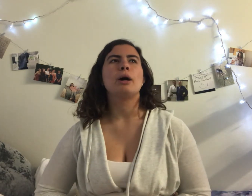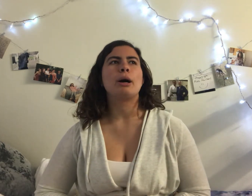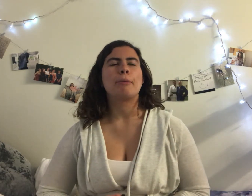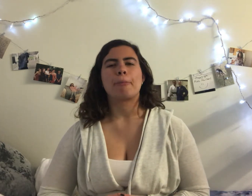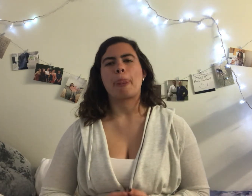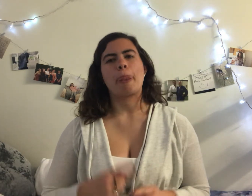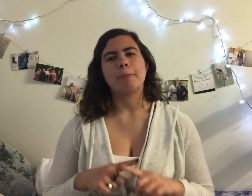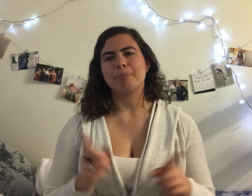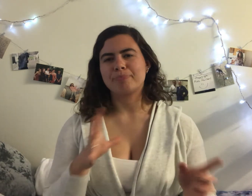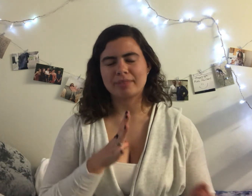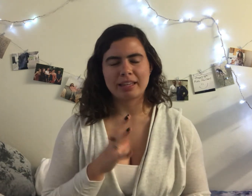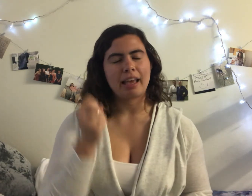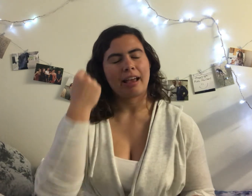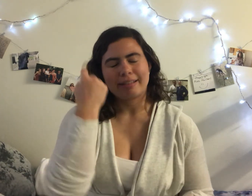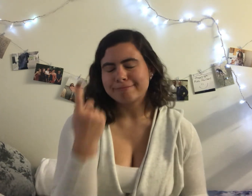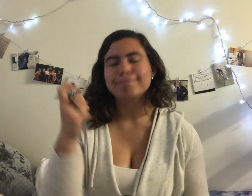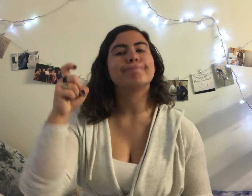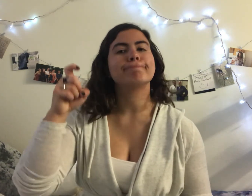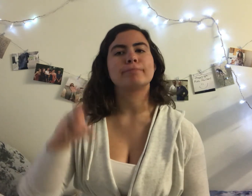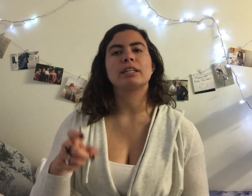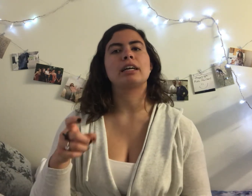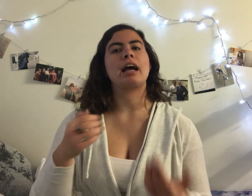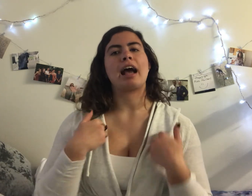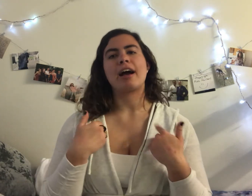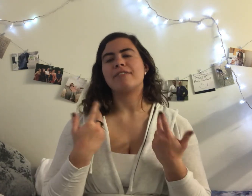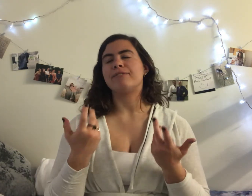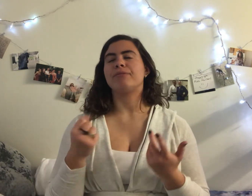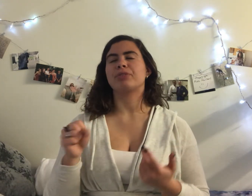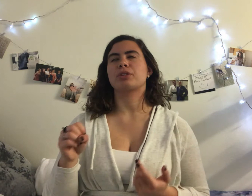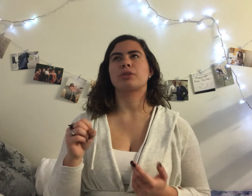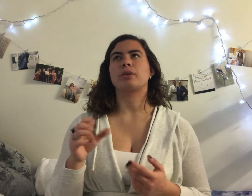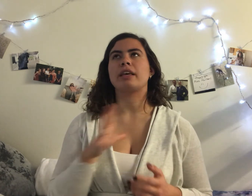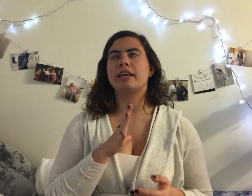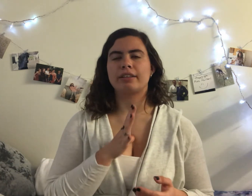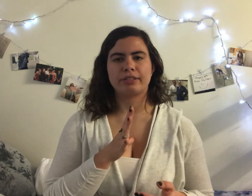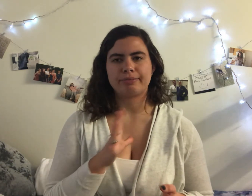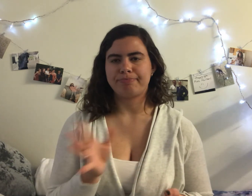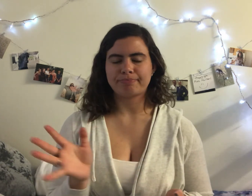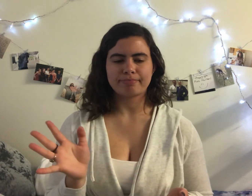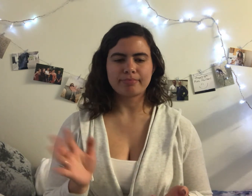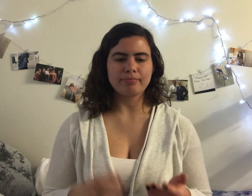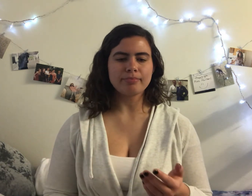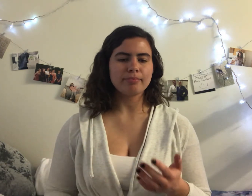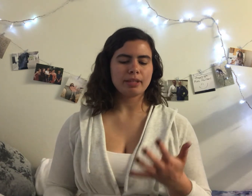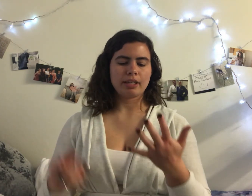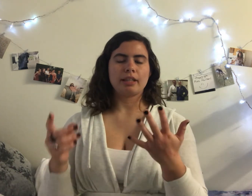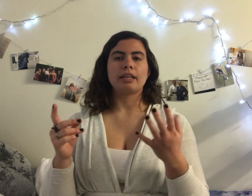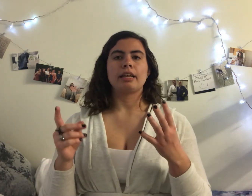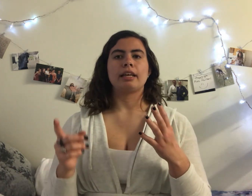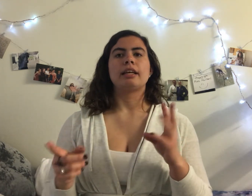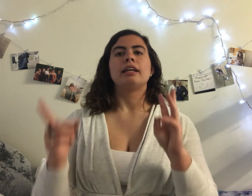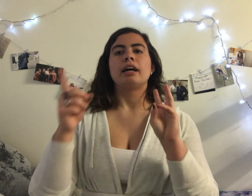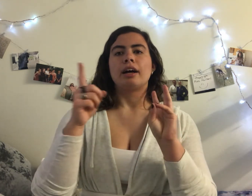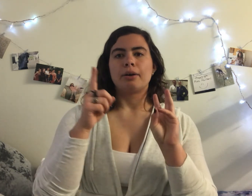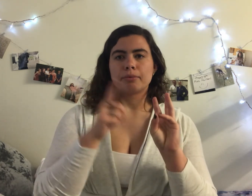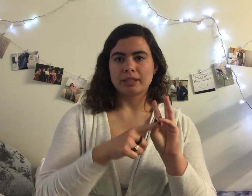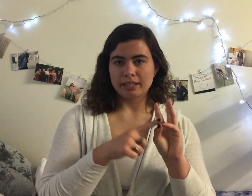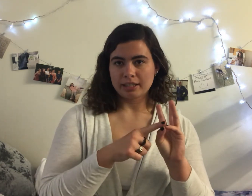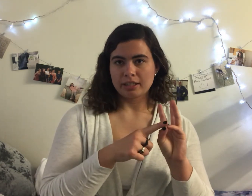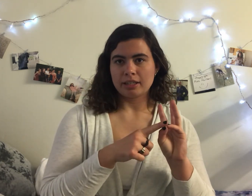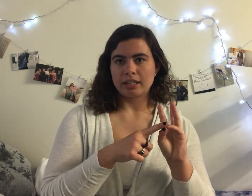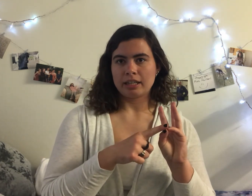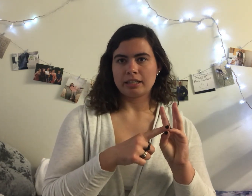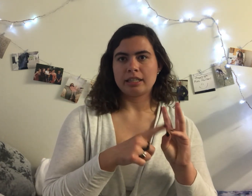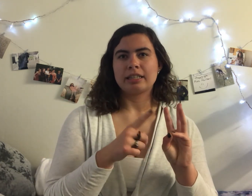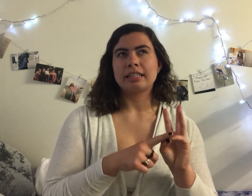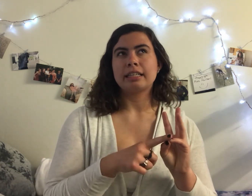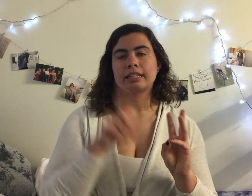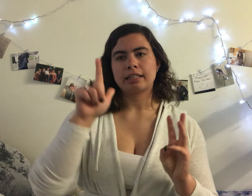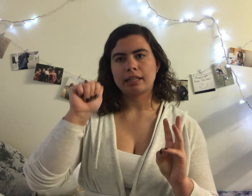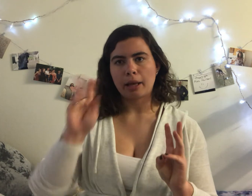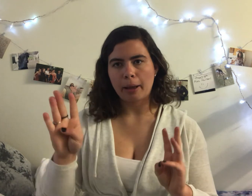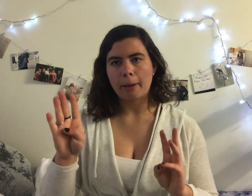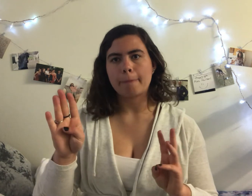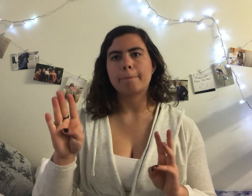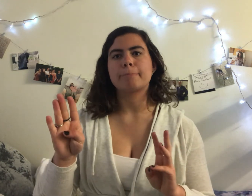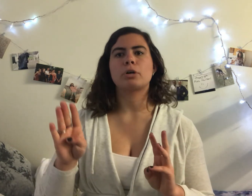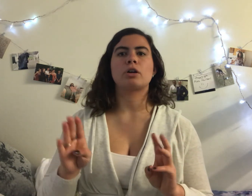But it's fine. I understand that we have to have them. The last class I have is a lab.